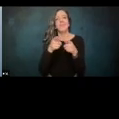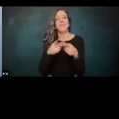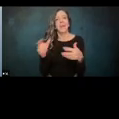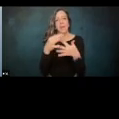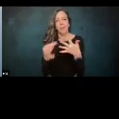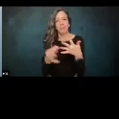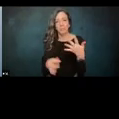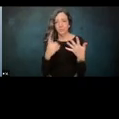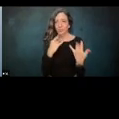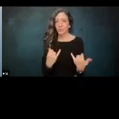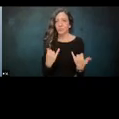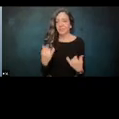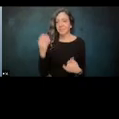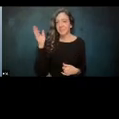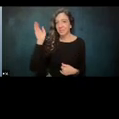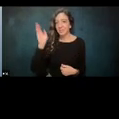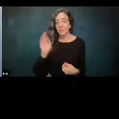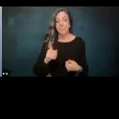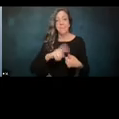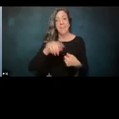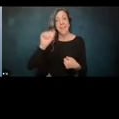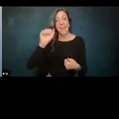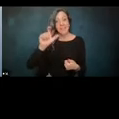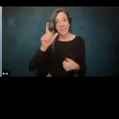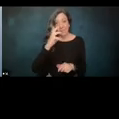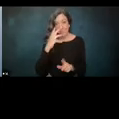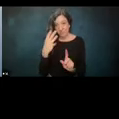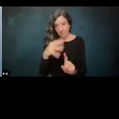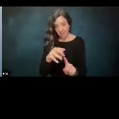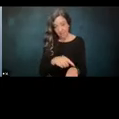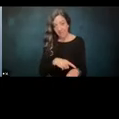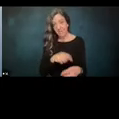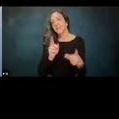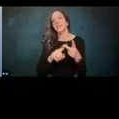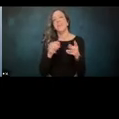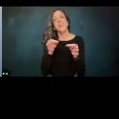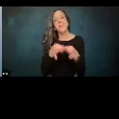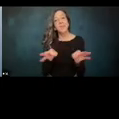American Sign Language will be spotlighted. Captions and translated captions can be accessed